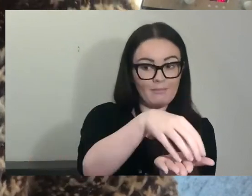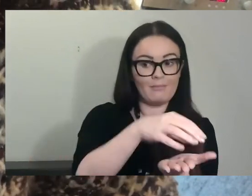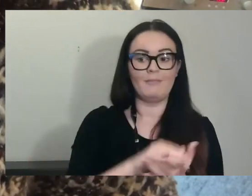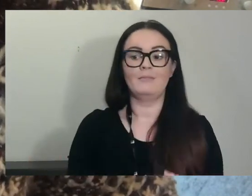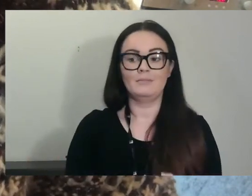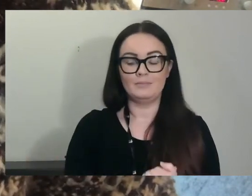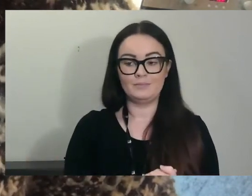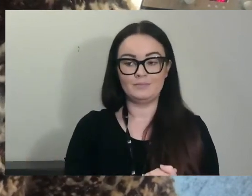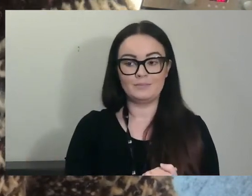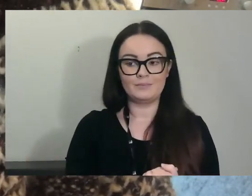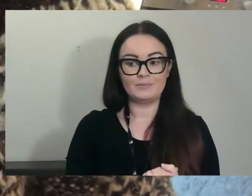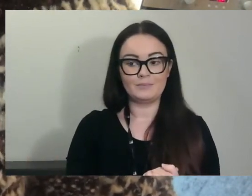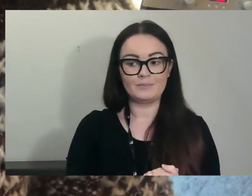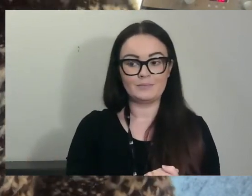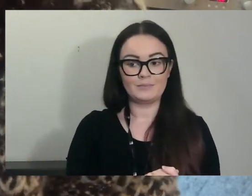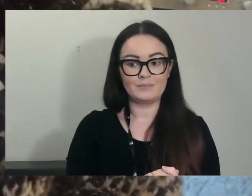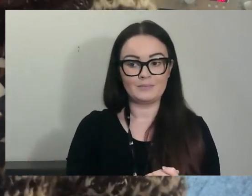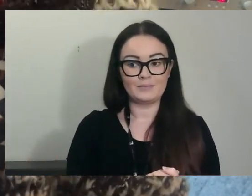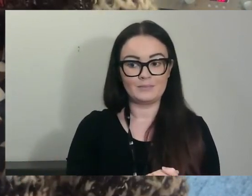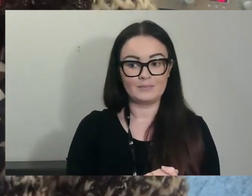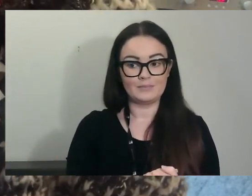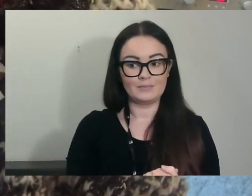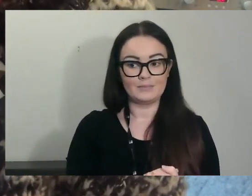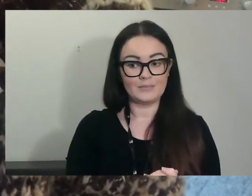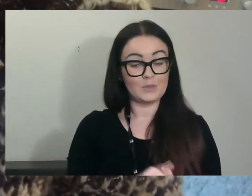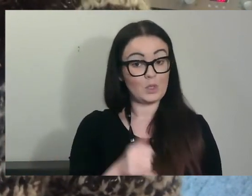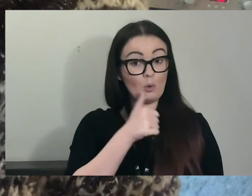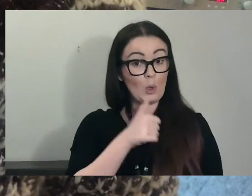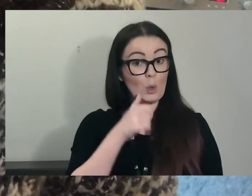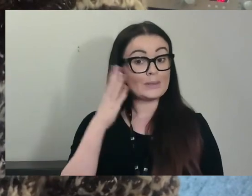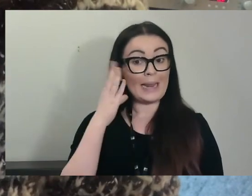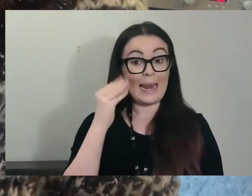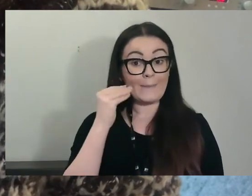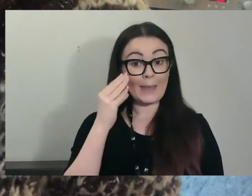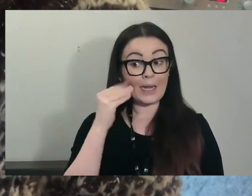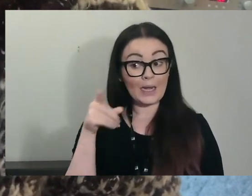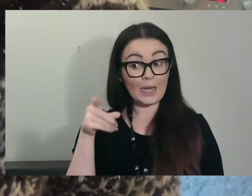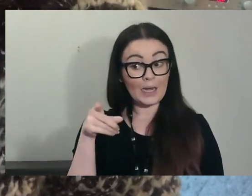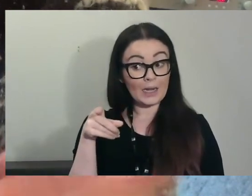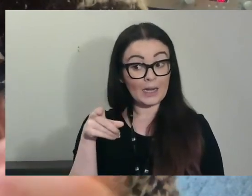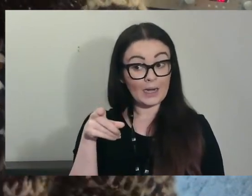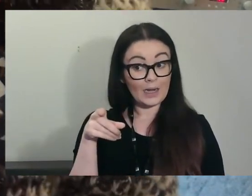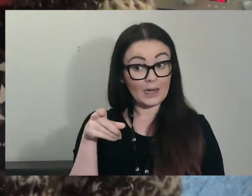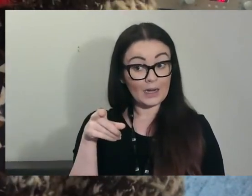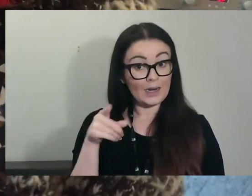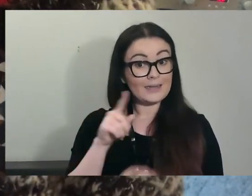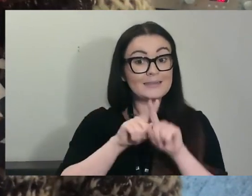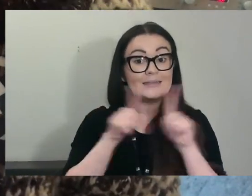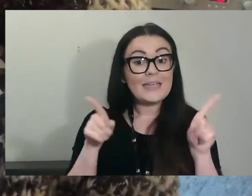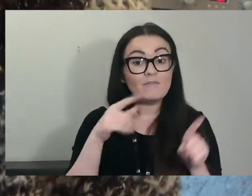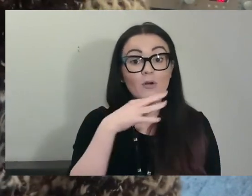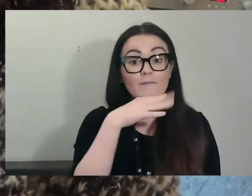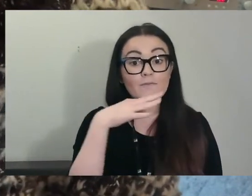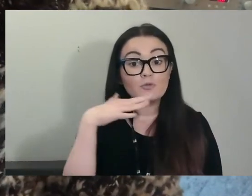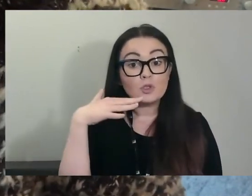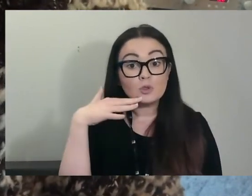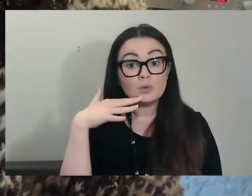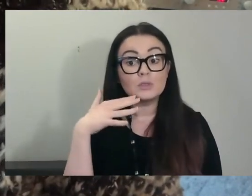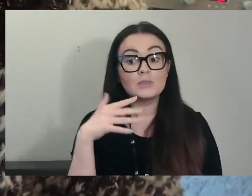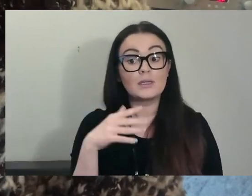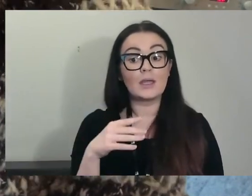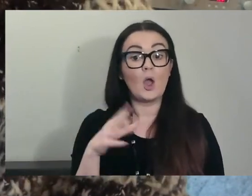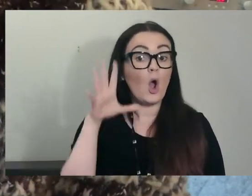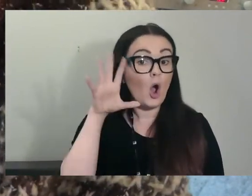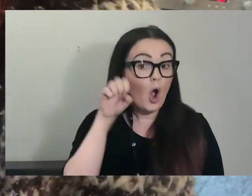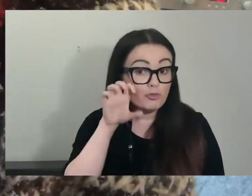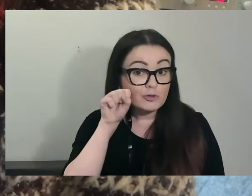just going to make some prints from the lemon. So lemons, citrus fruits, oranges, limes we